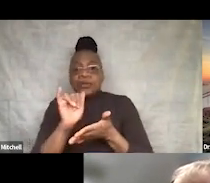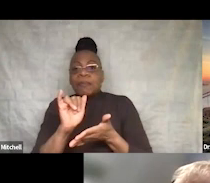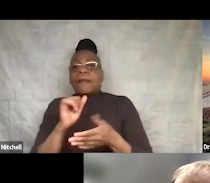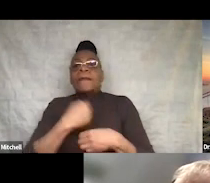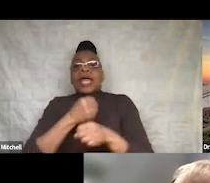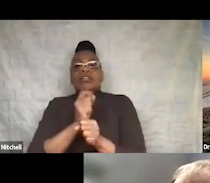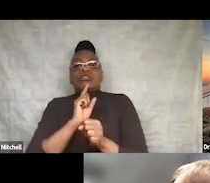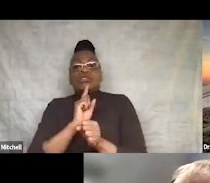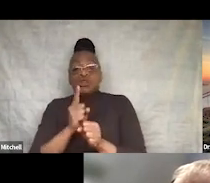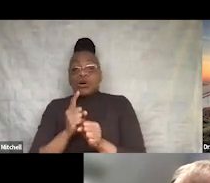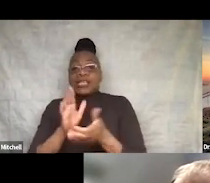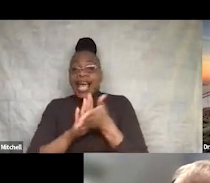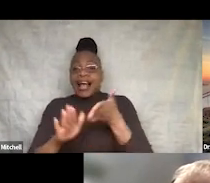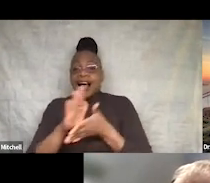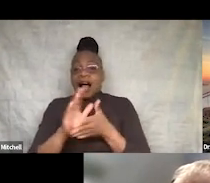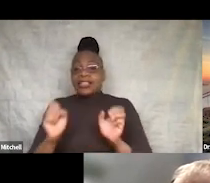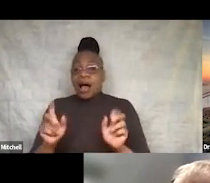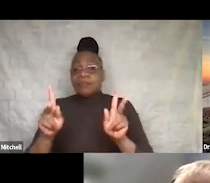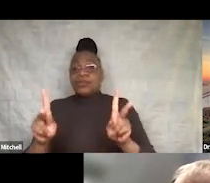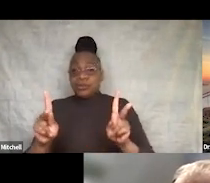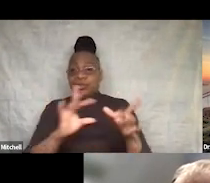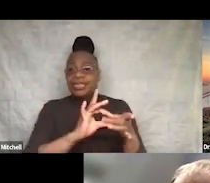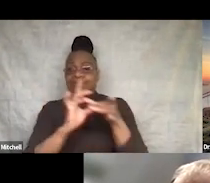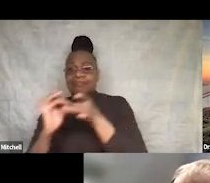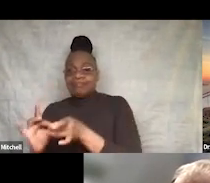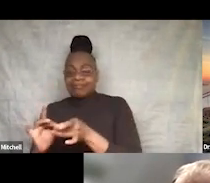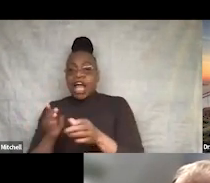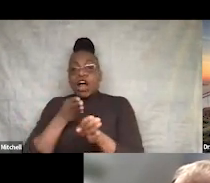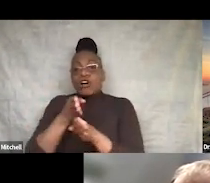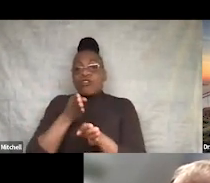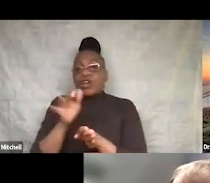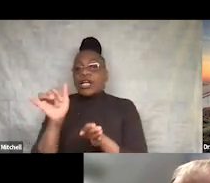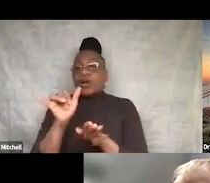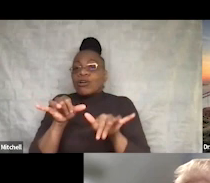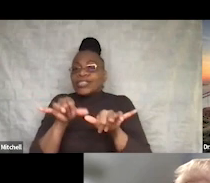career development, and then sustainability supports. And then, again,